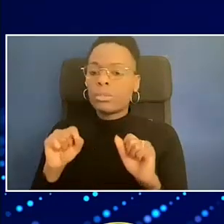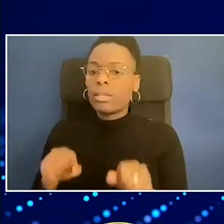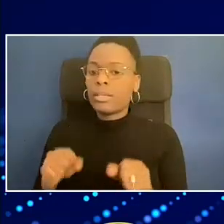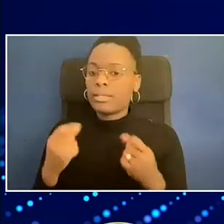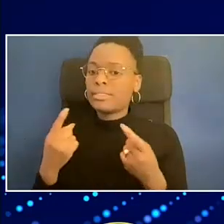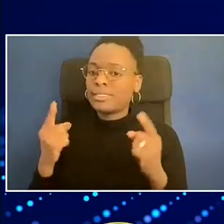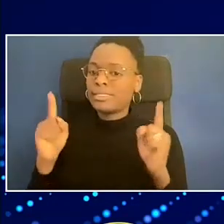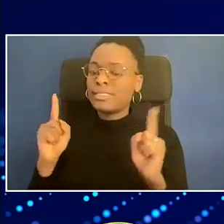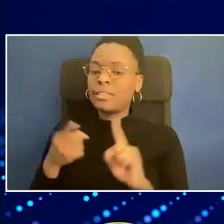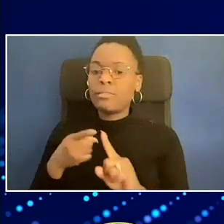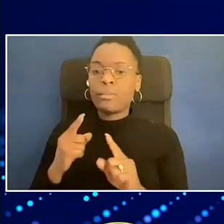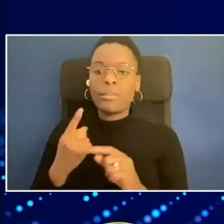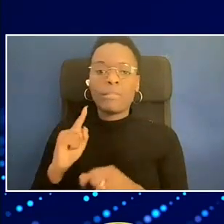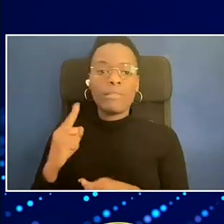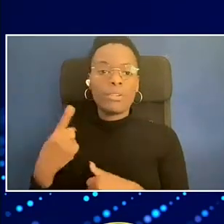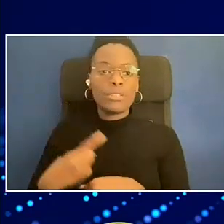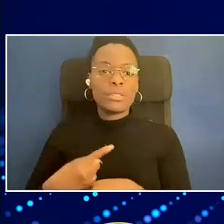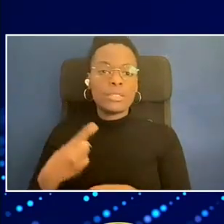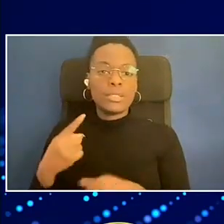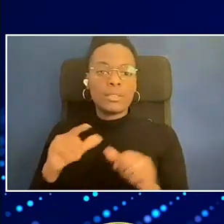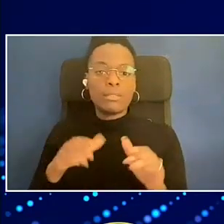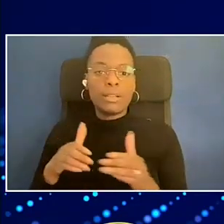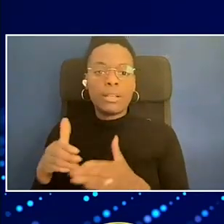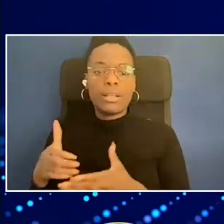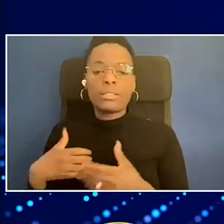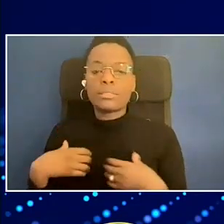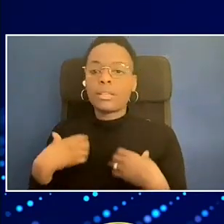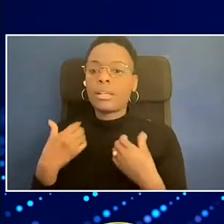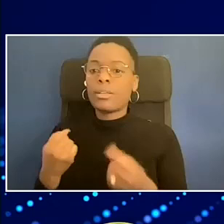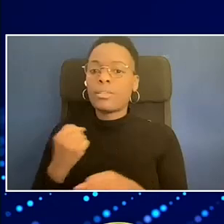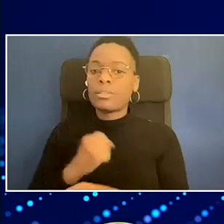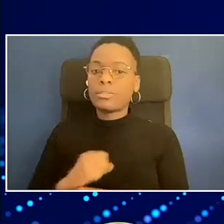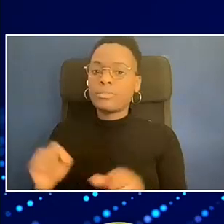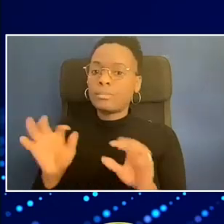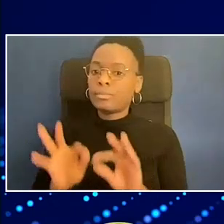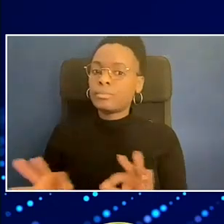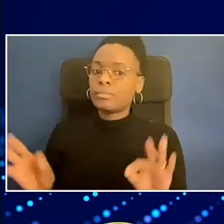class. The health and safety is a significant issue for us. We have welding programs where students